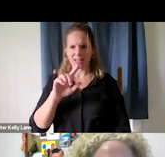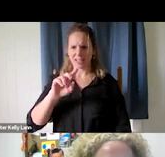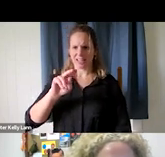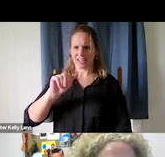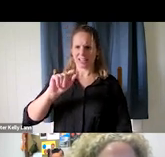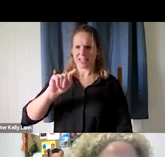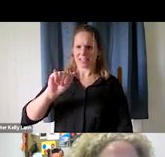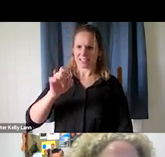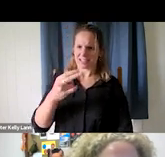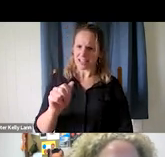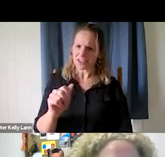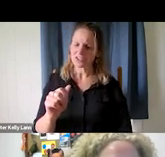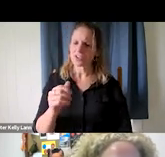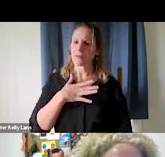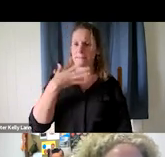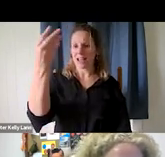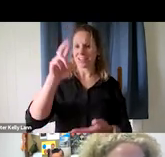does my outside research do anything?